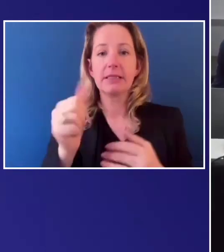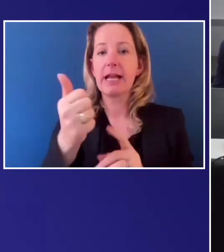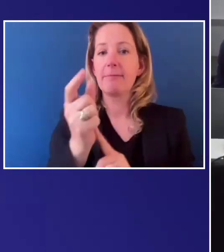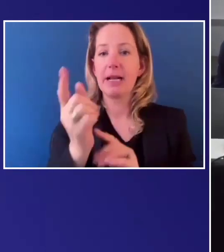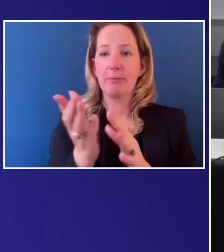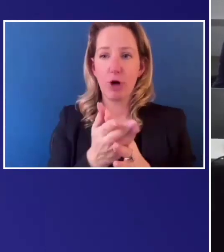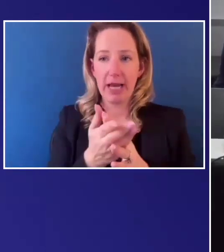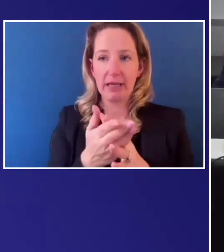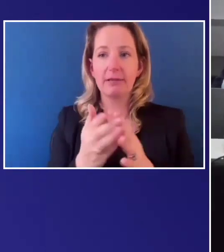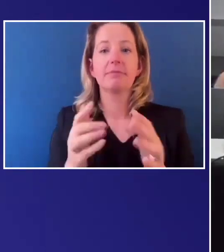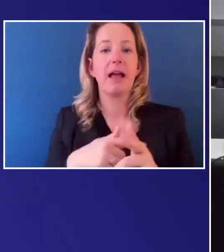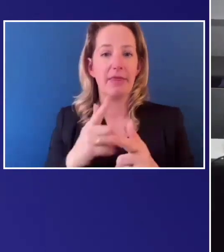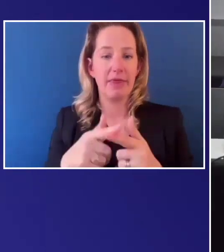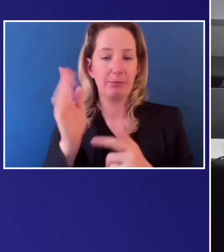Let's break for ten minutes. Thank you all.